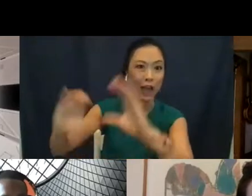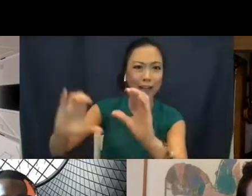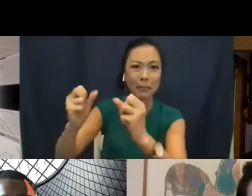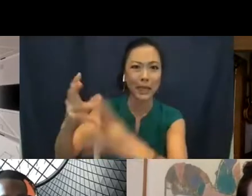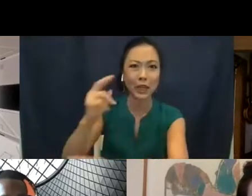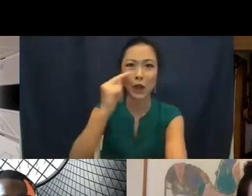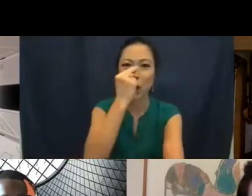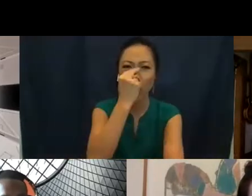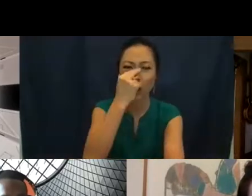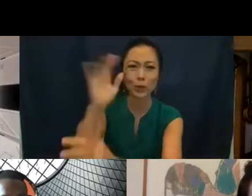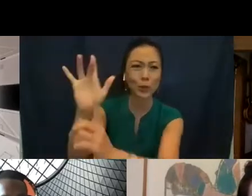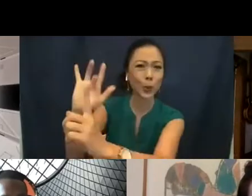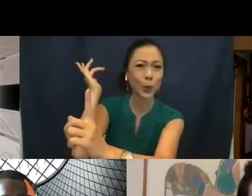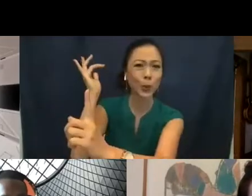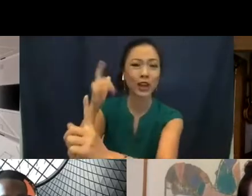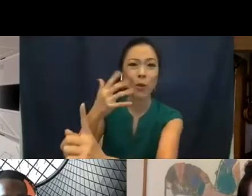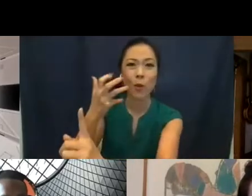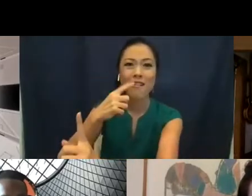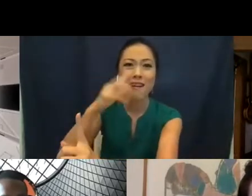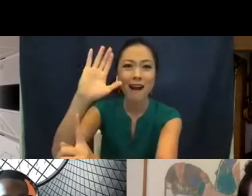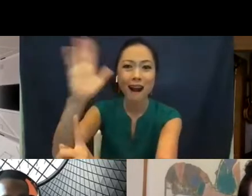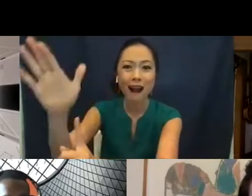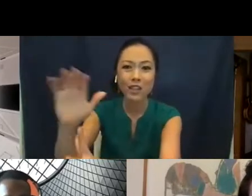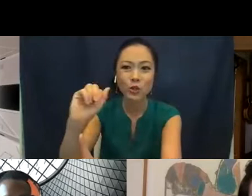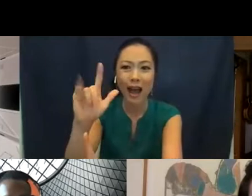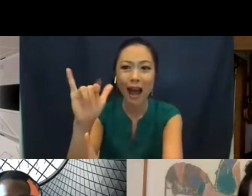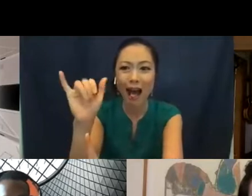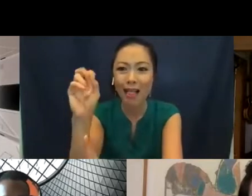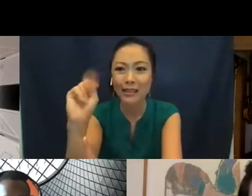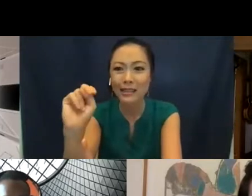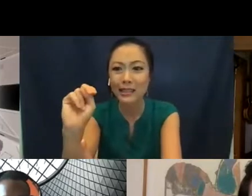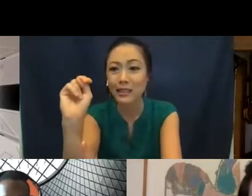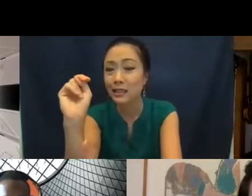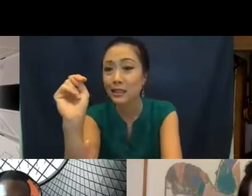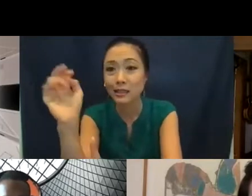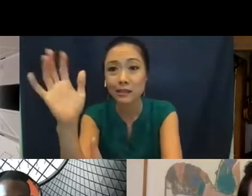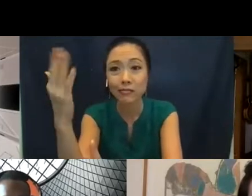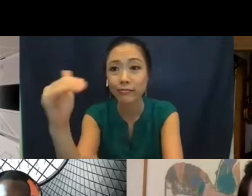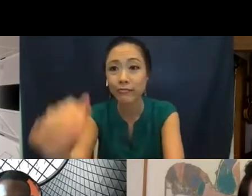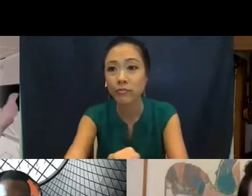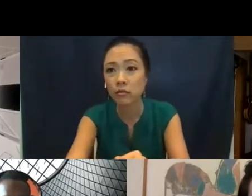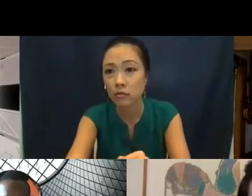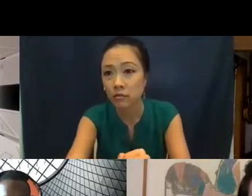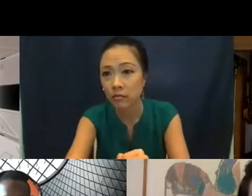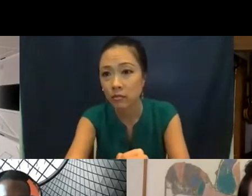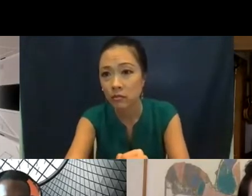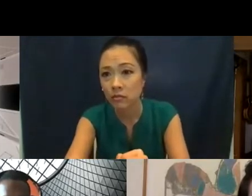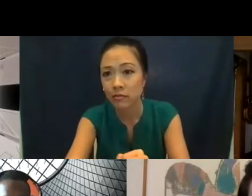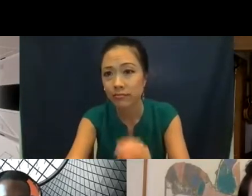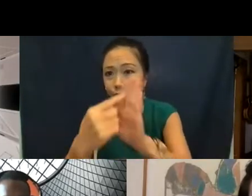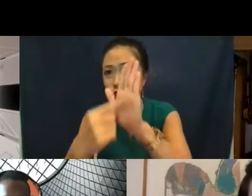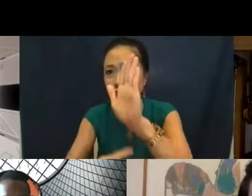say a quick high to Allison and Greg. We see you. Thank you